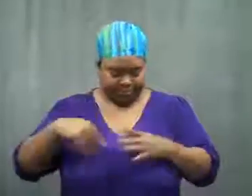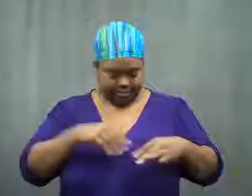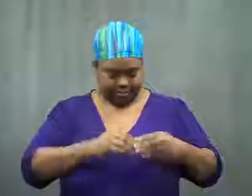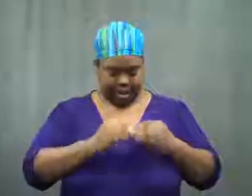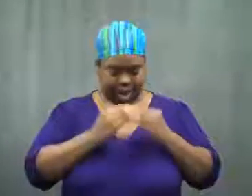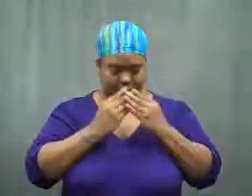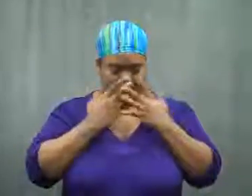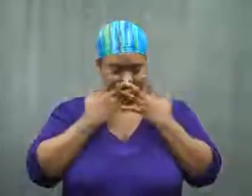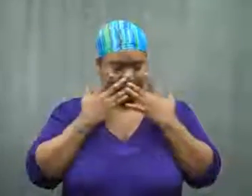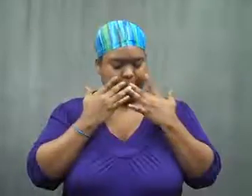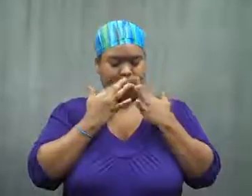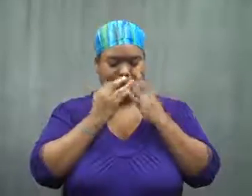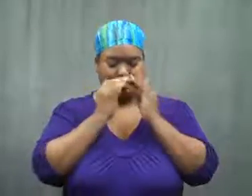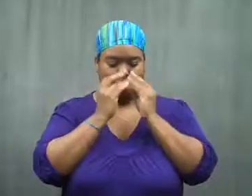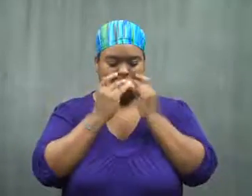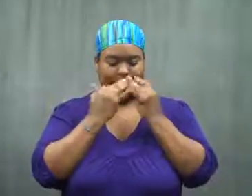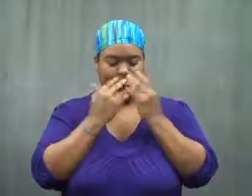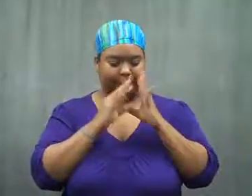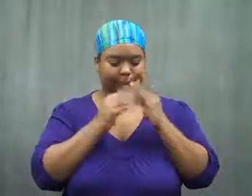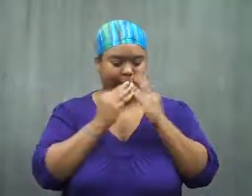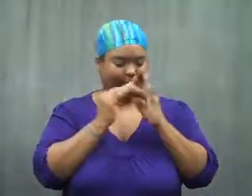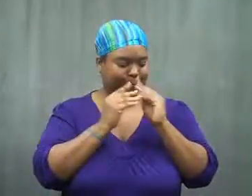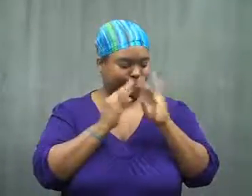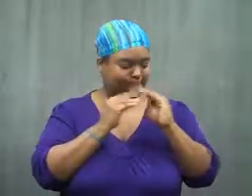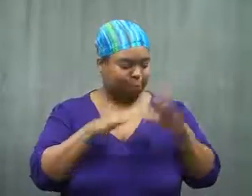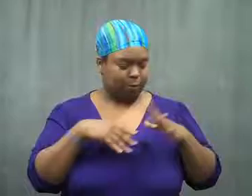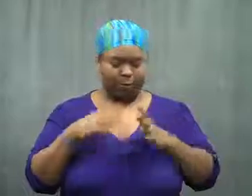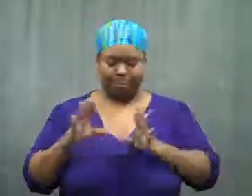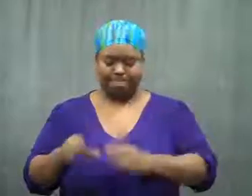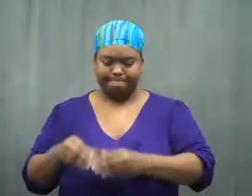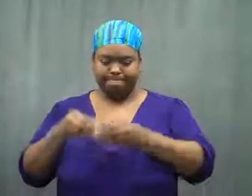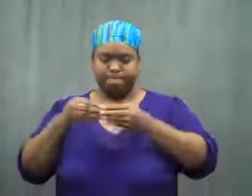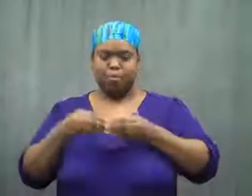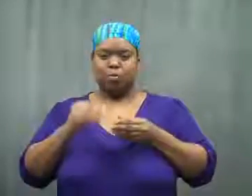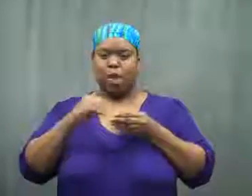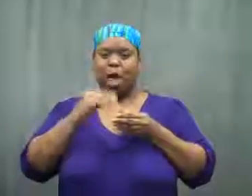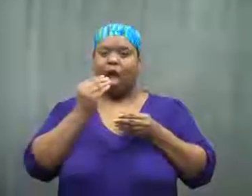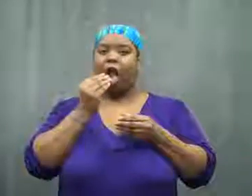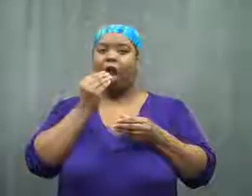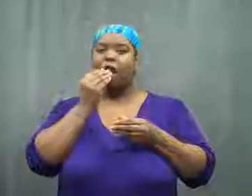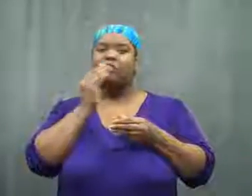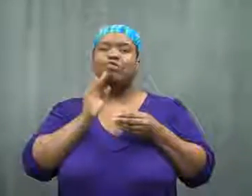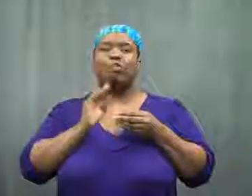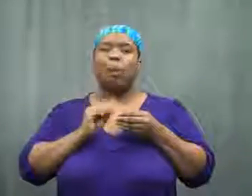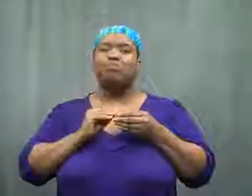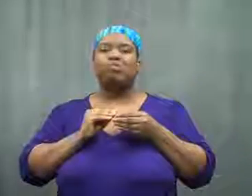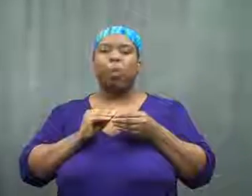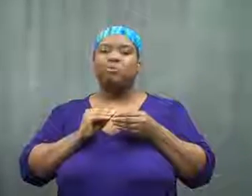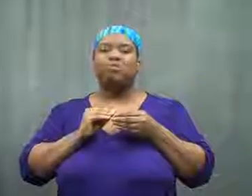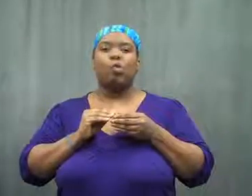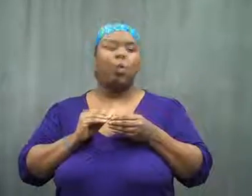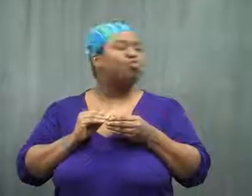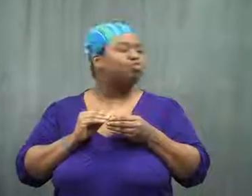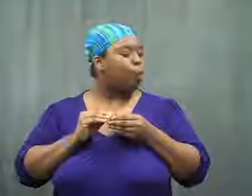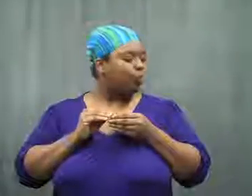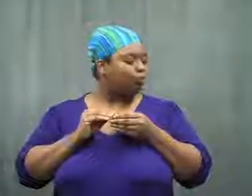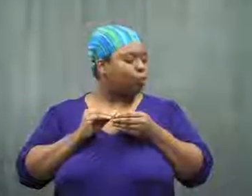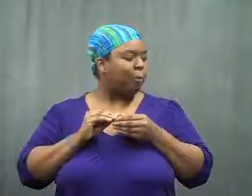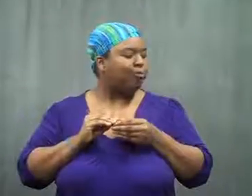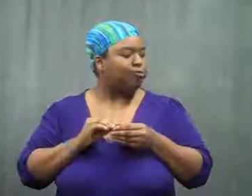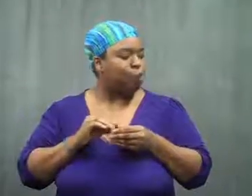Anyway, I finished my burgers, and picked up my fries and started on them.